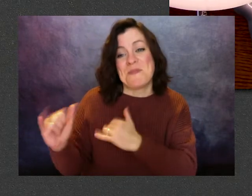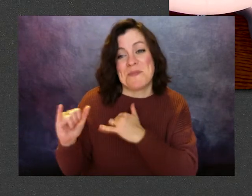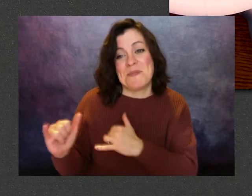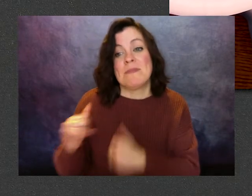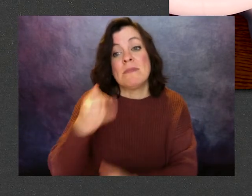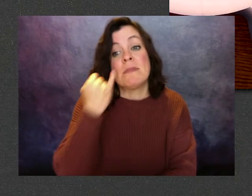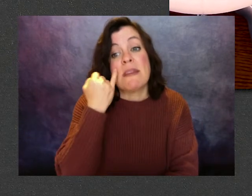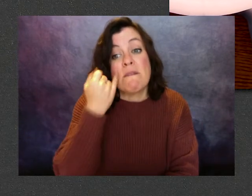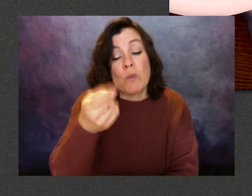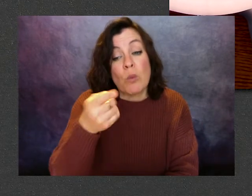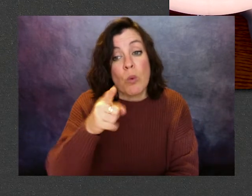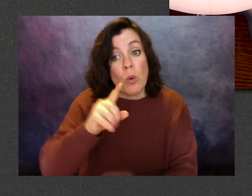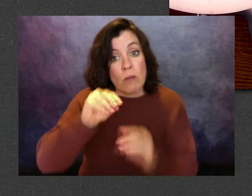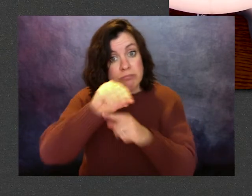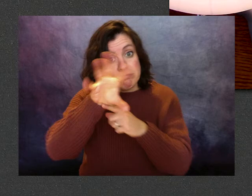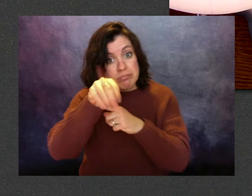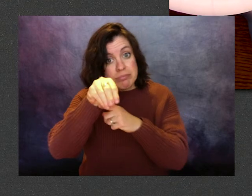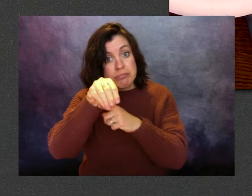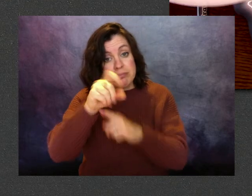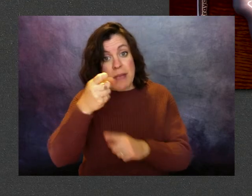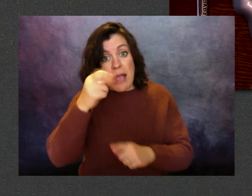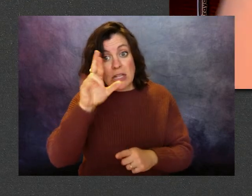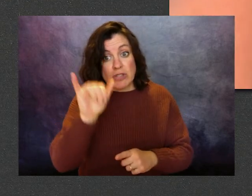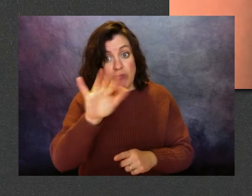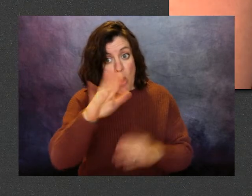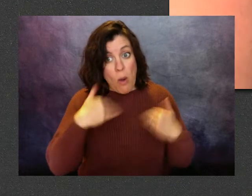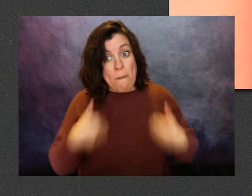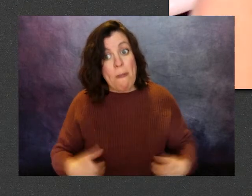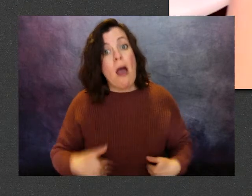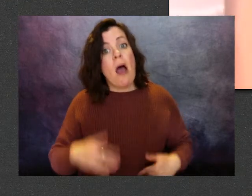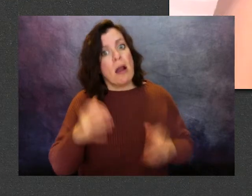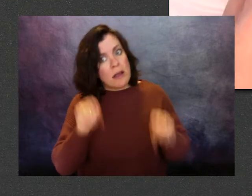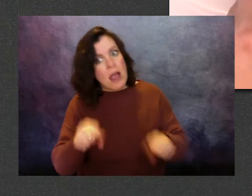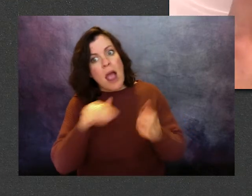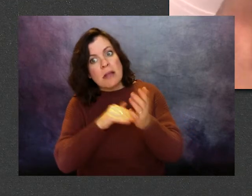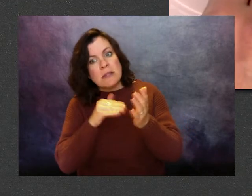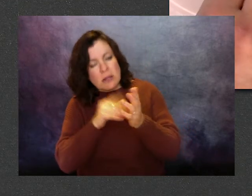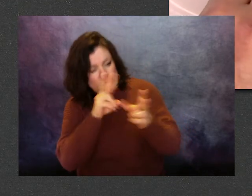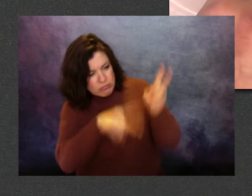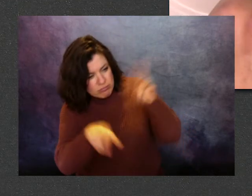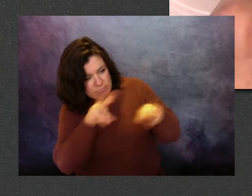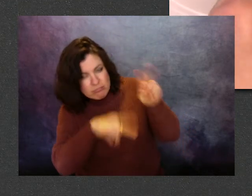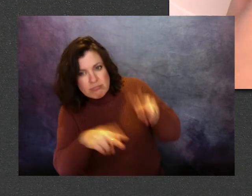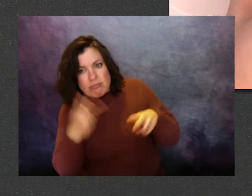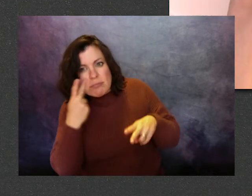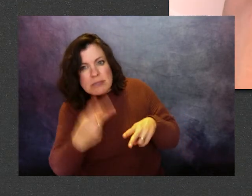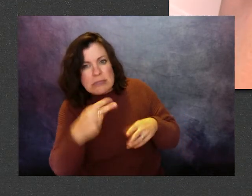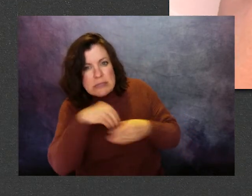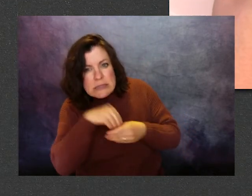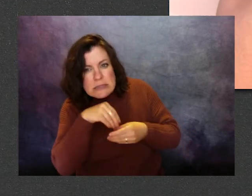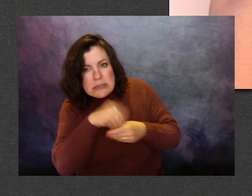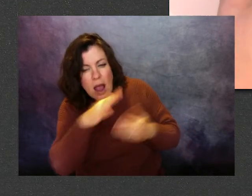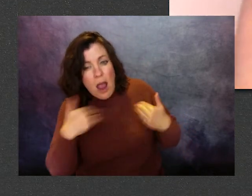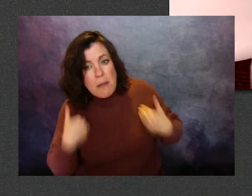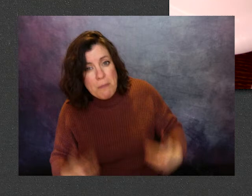see the bones. And make sure all the bones are healthy. And none of them are broken.